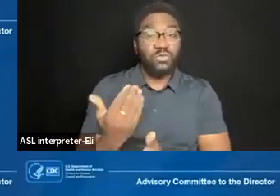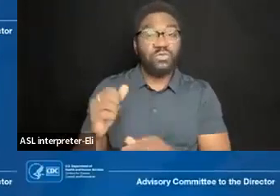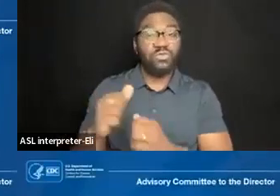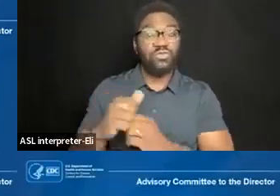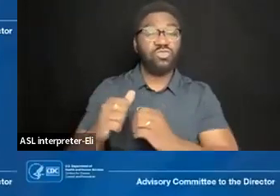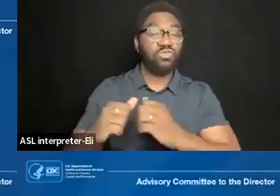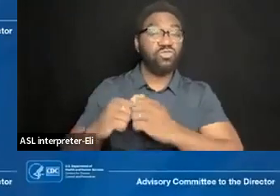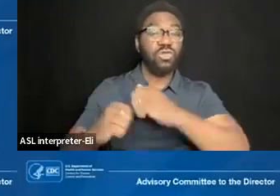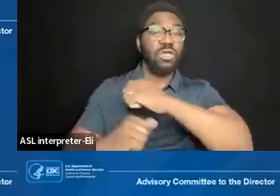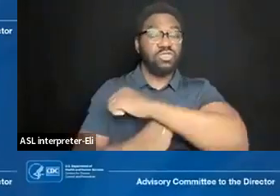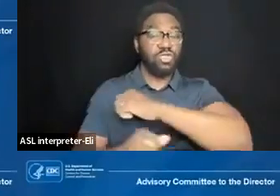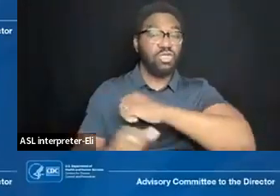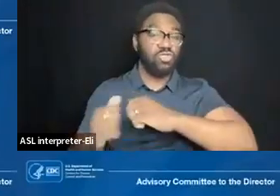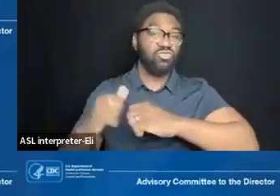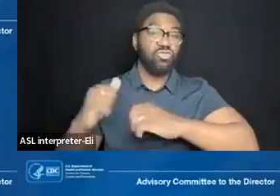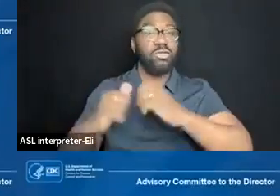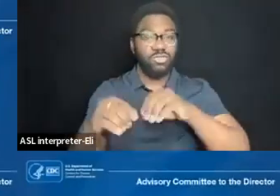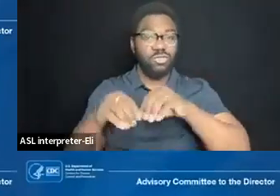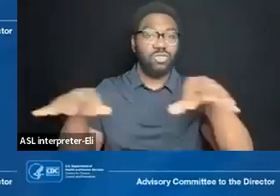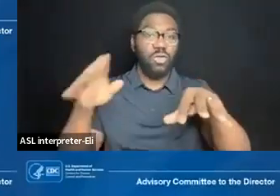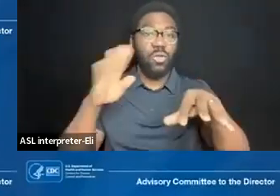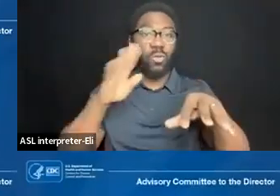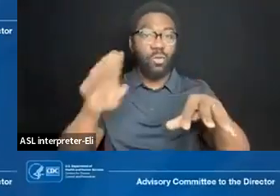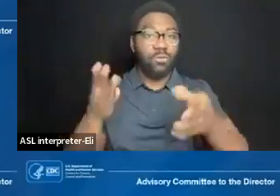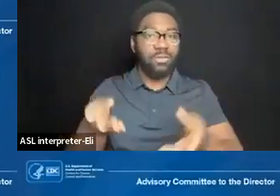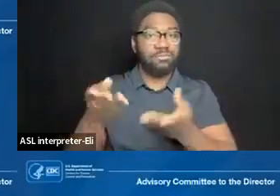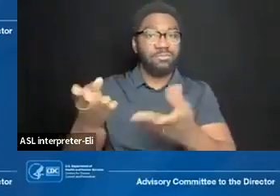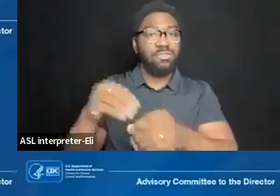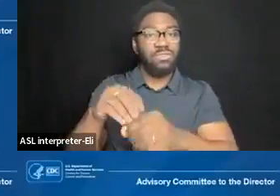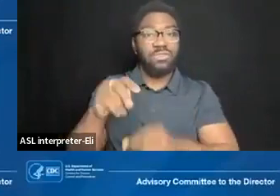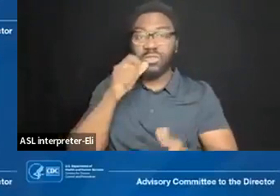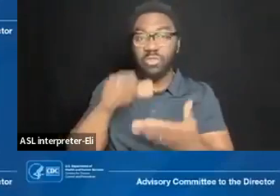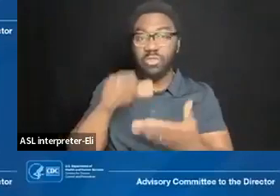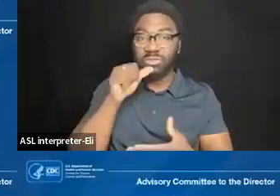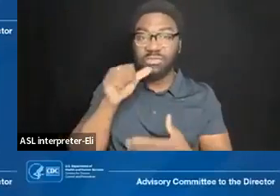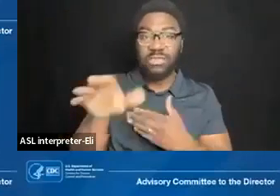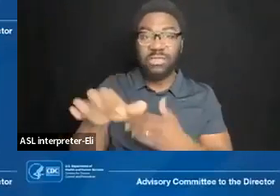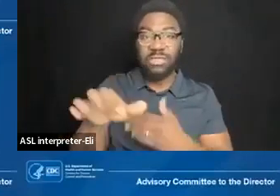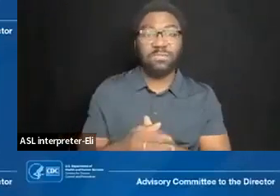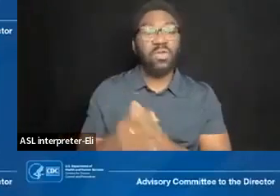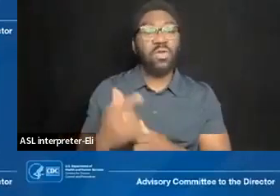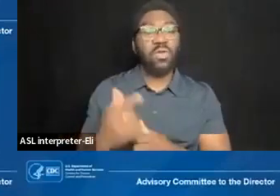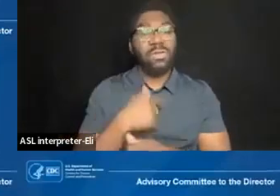Ultimately, the proposed changes for our processes are about eliminating reporting layers, breaking down silos